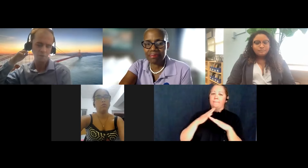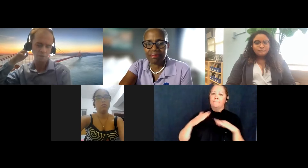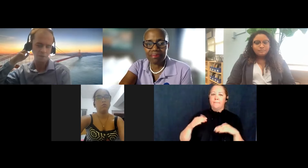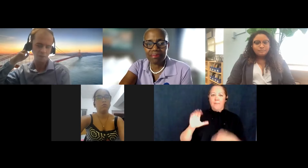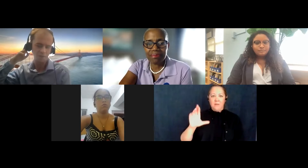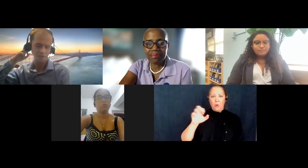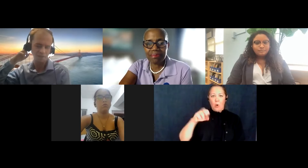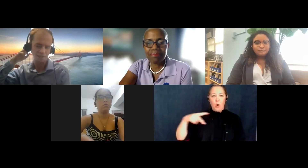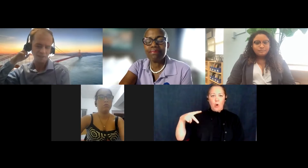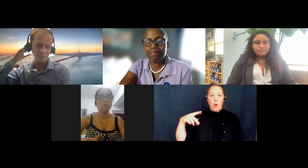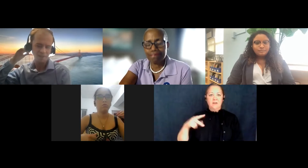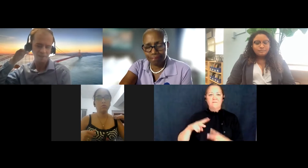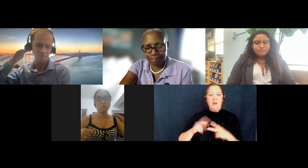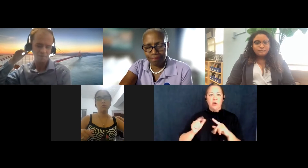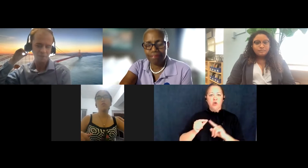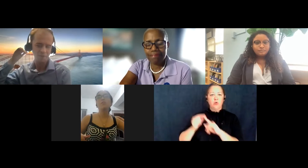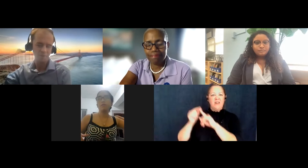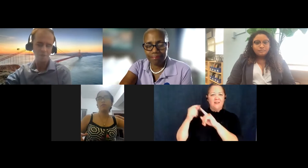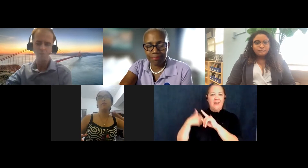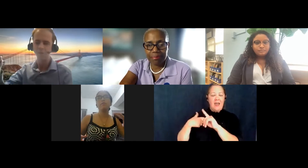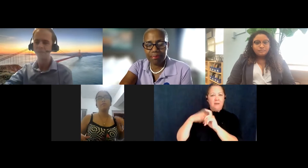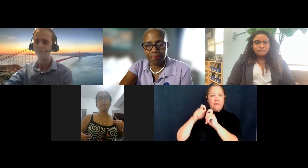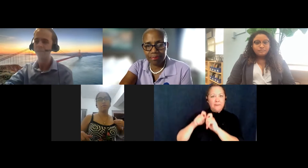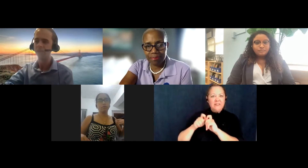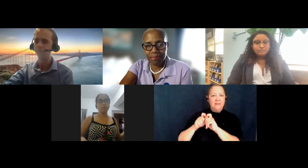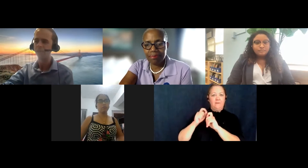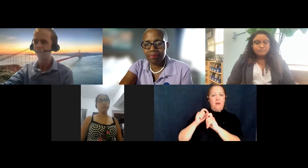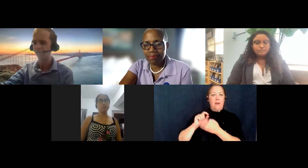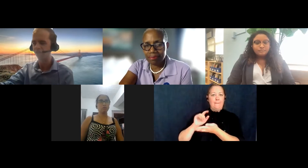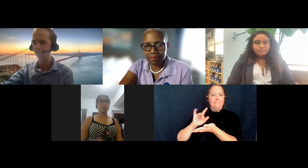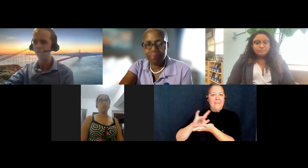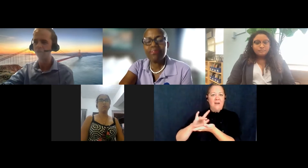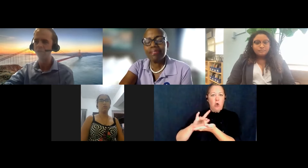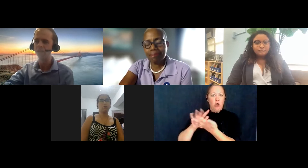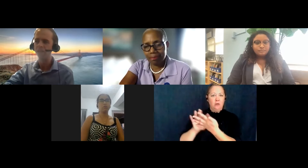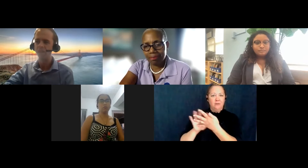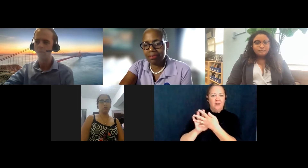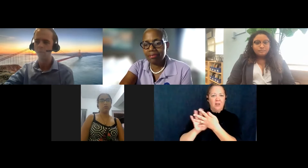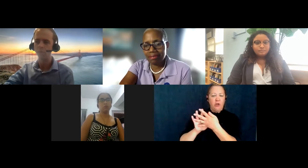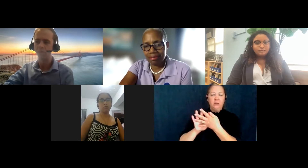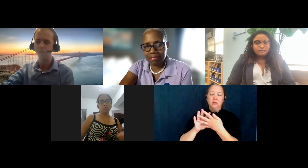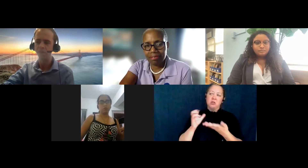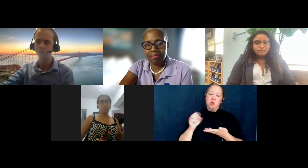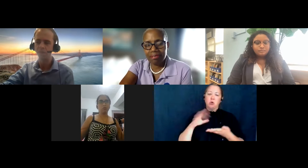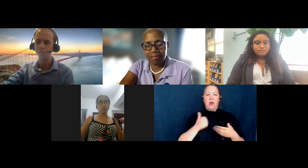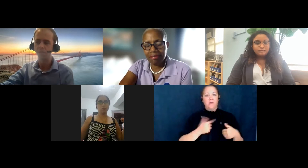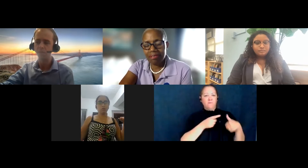clearance process. You will get through the front application, and it is pretty workable. Do not